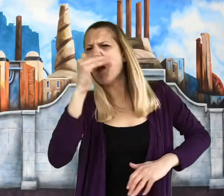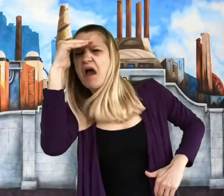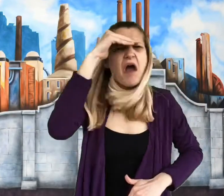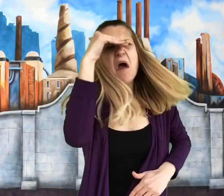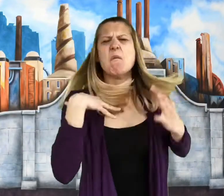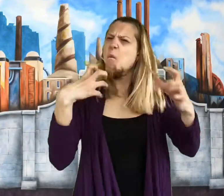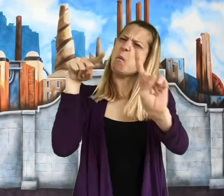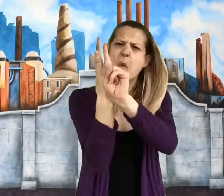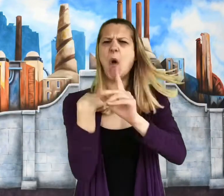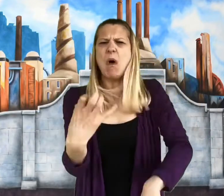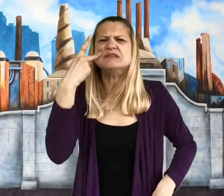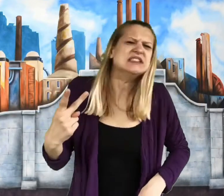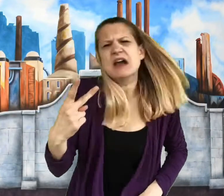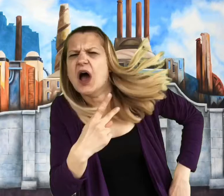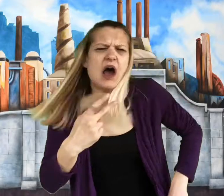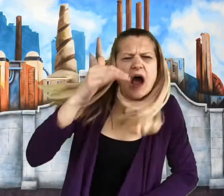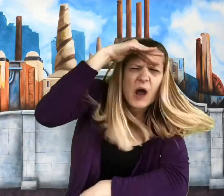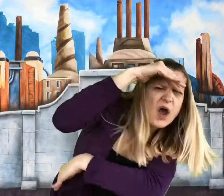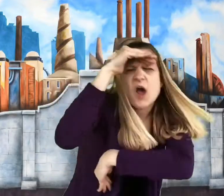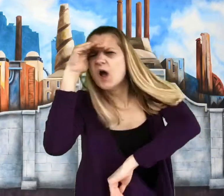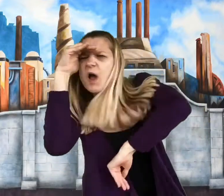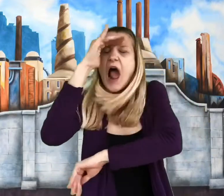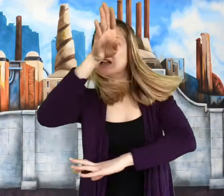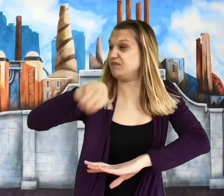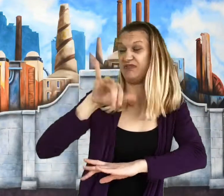"Where is she?! The one I want to see is Veruca Salt!